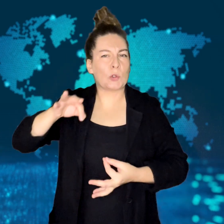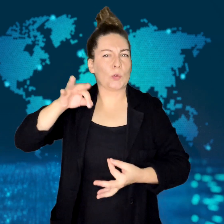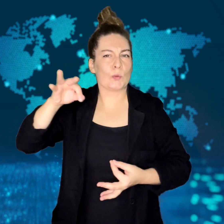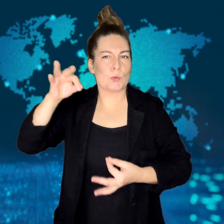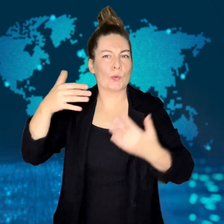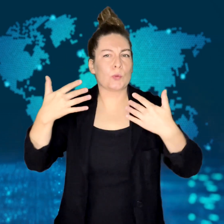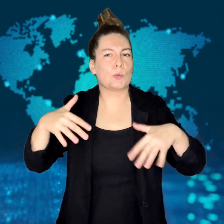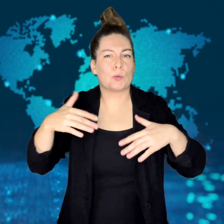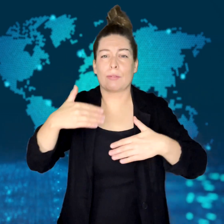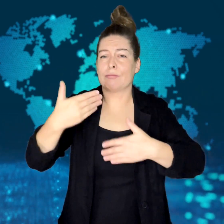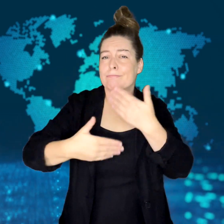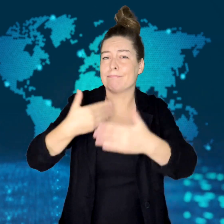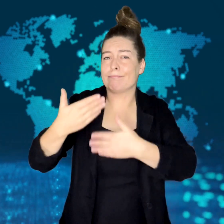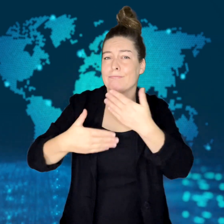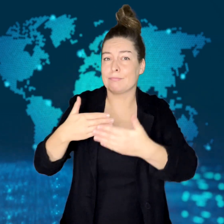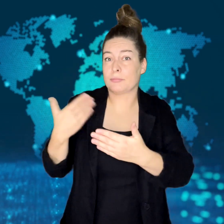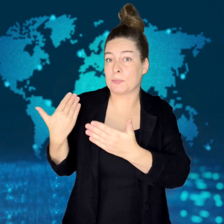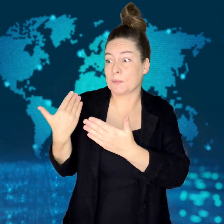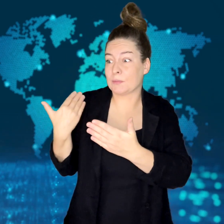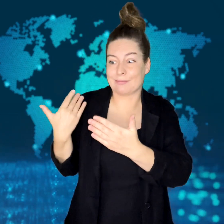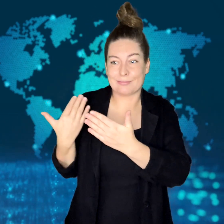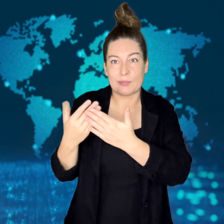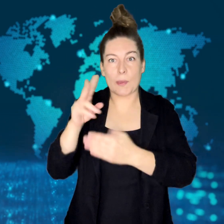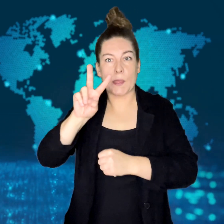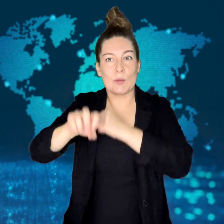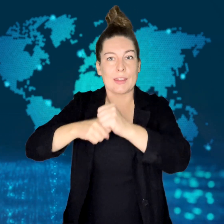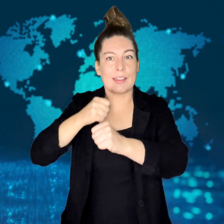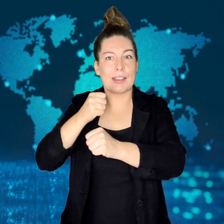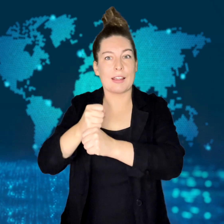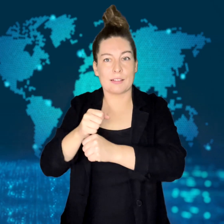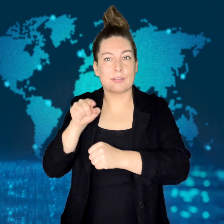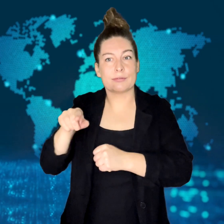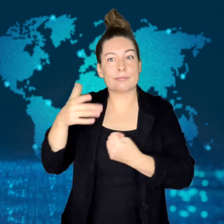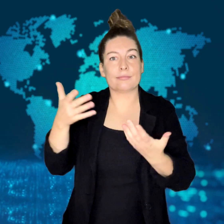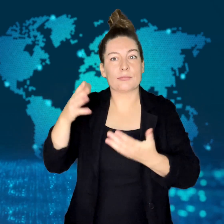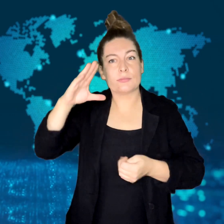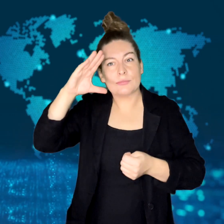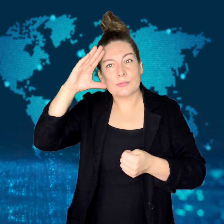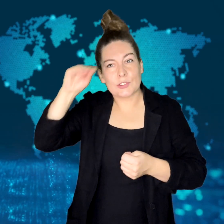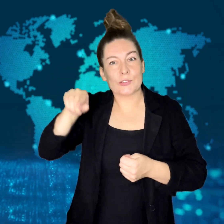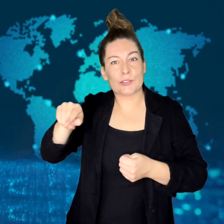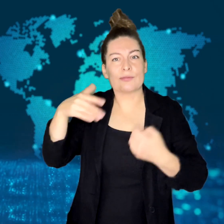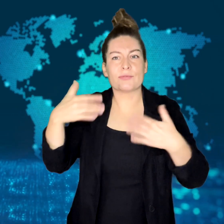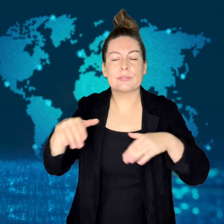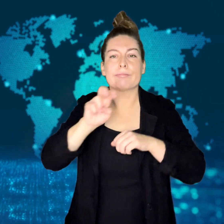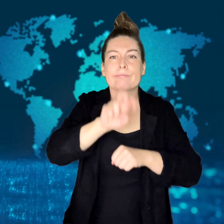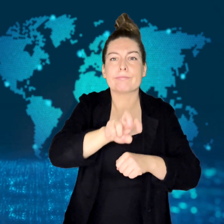reincarnation, and other “spiritual” subjects. He had spent